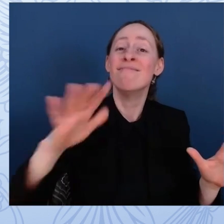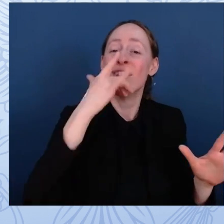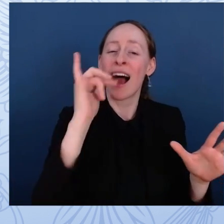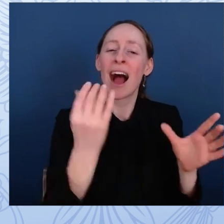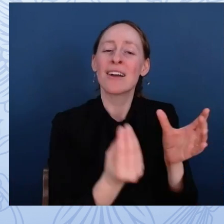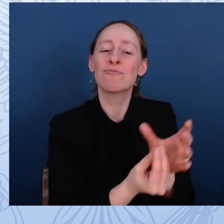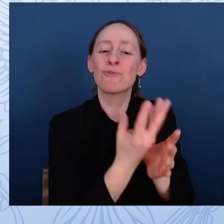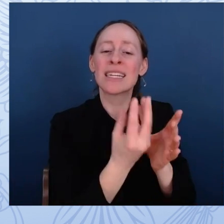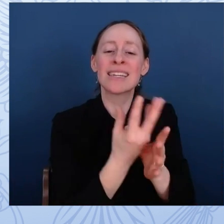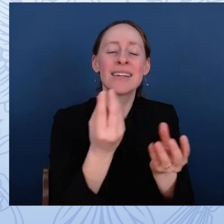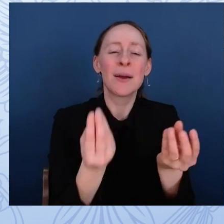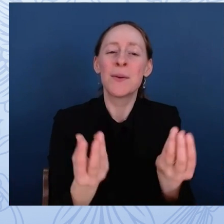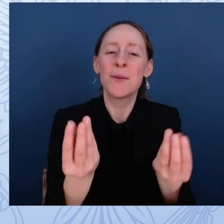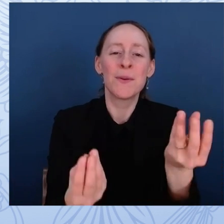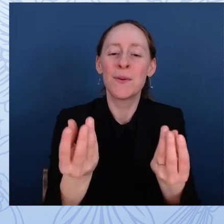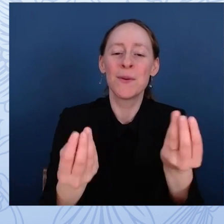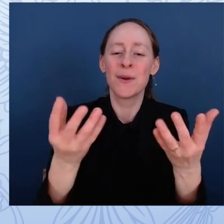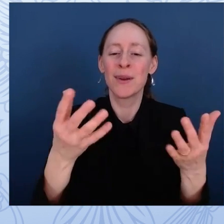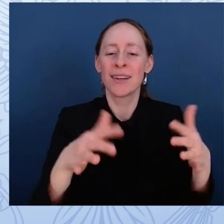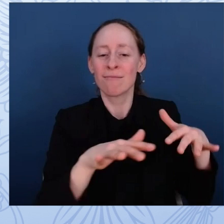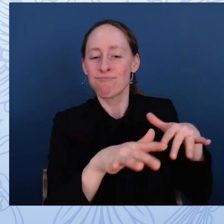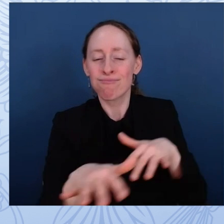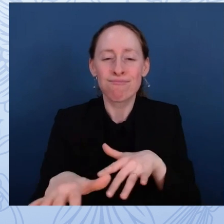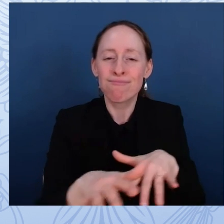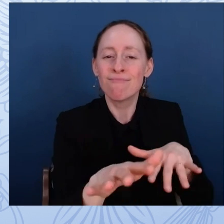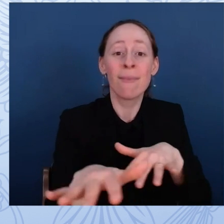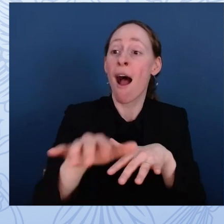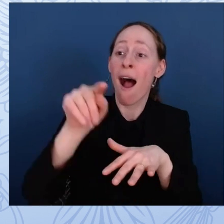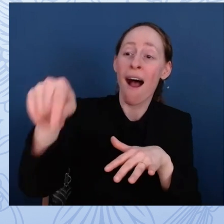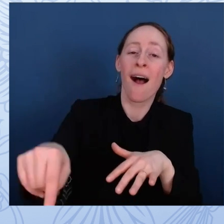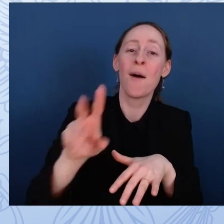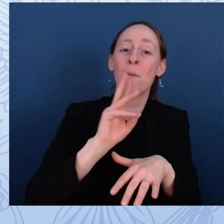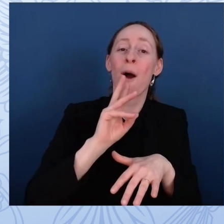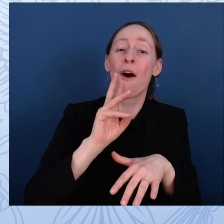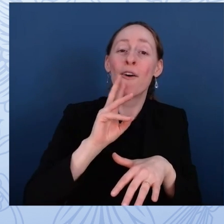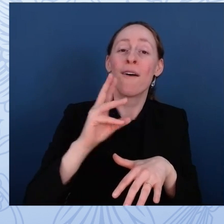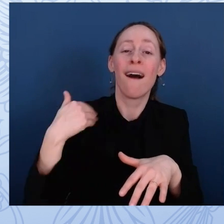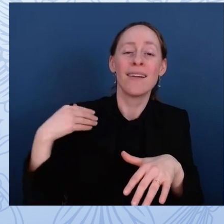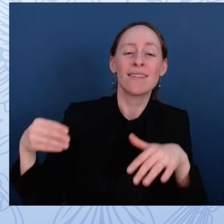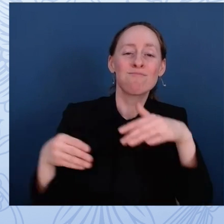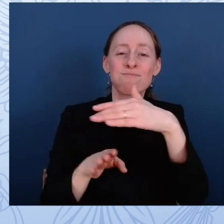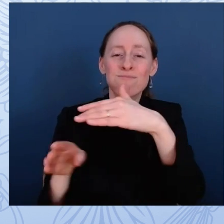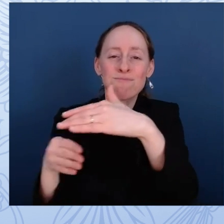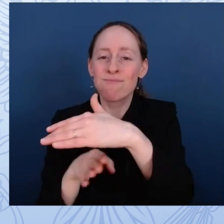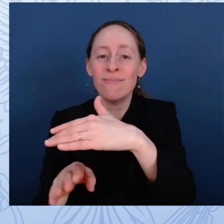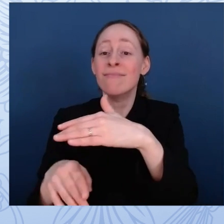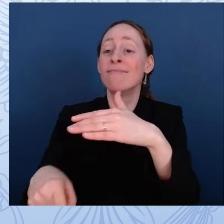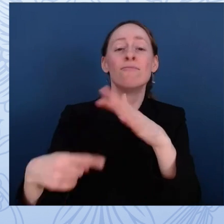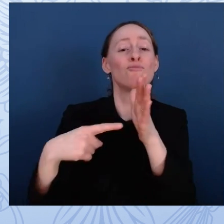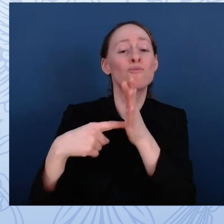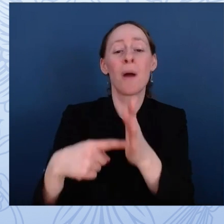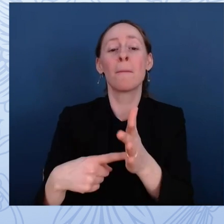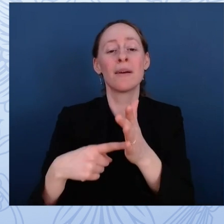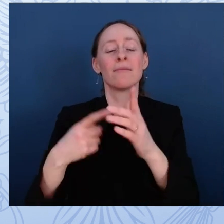symbols of friendship, peace, luck and perseverance. Every detail of tomorrow's state dinner